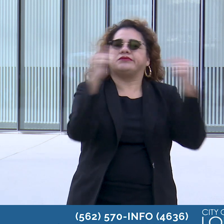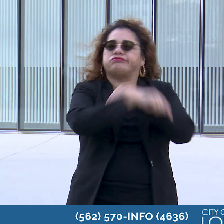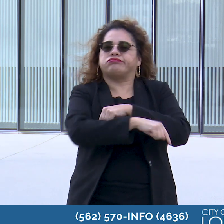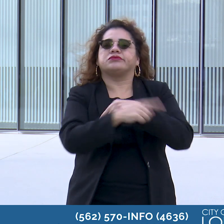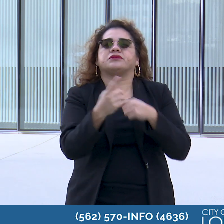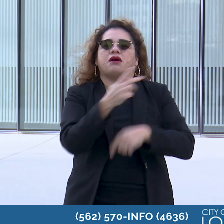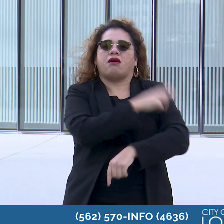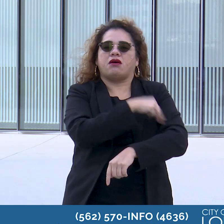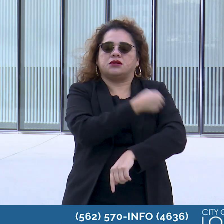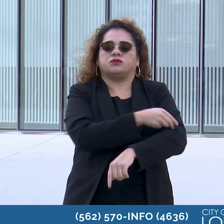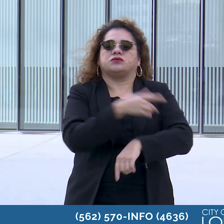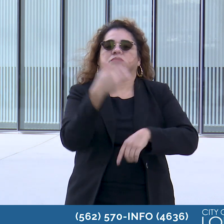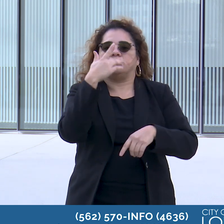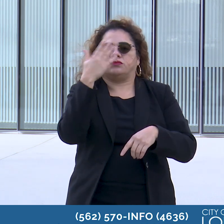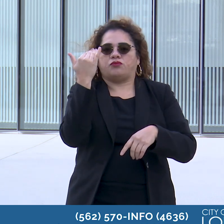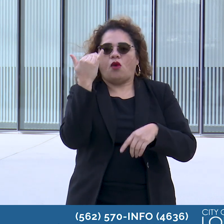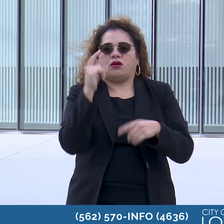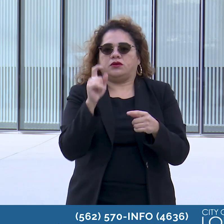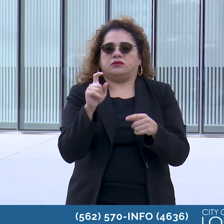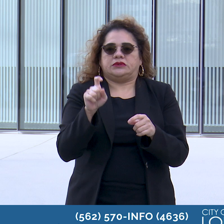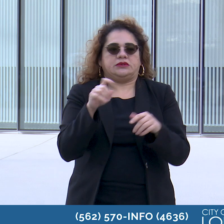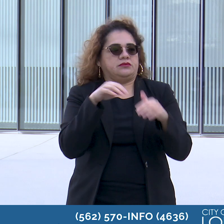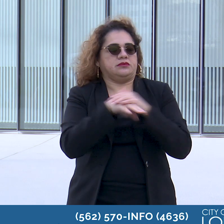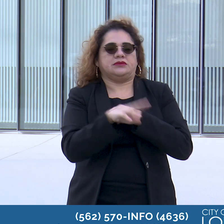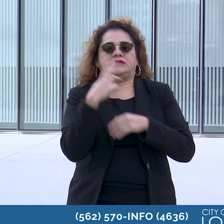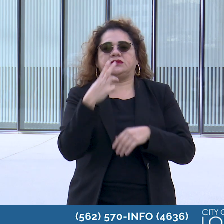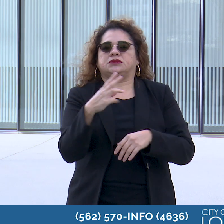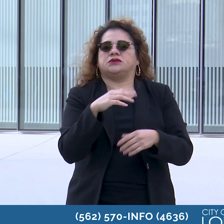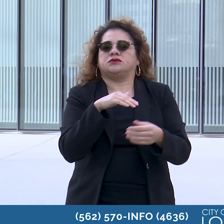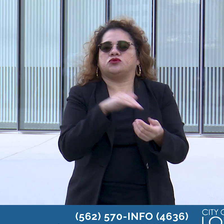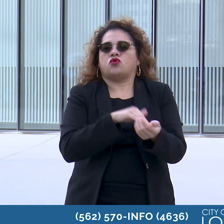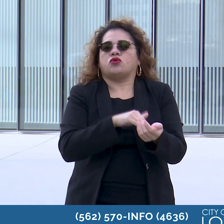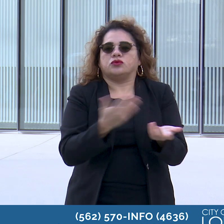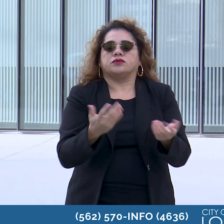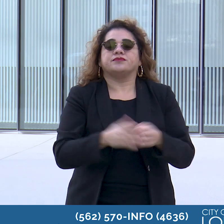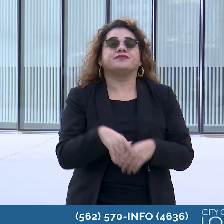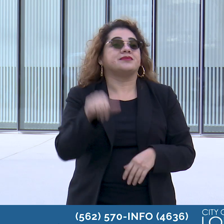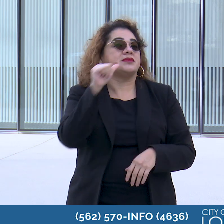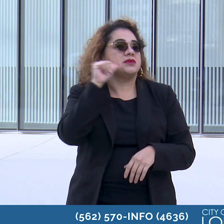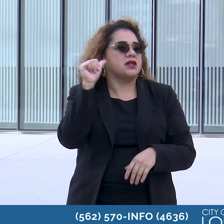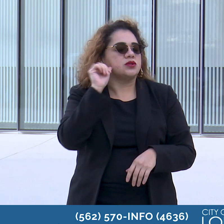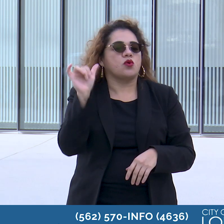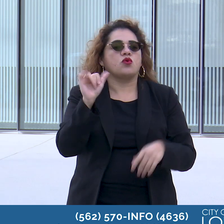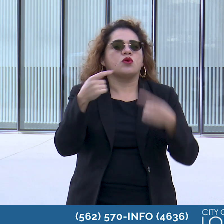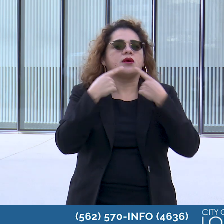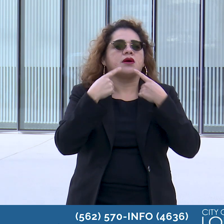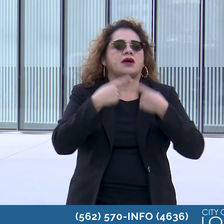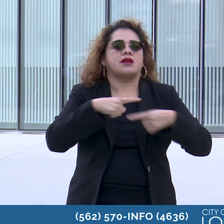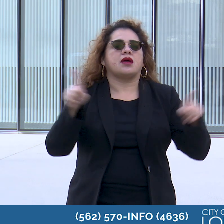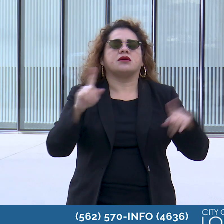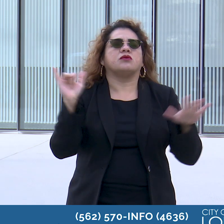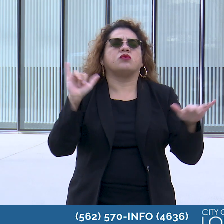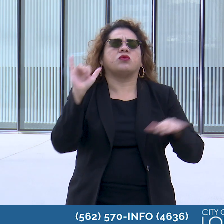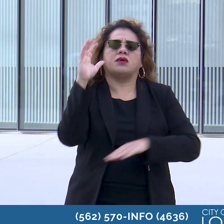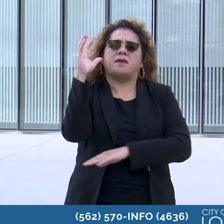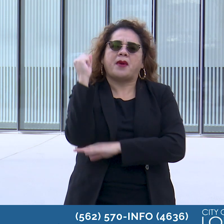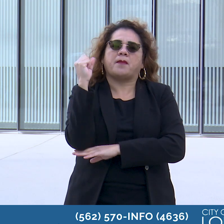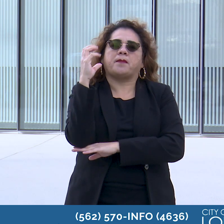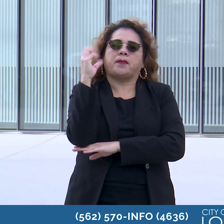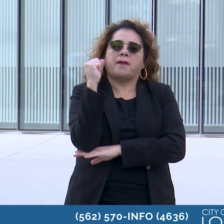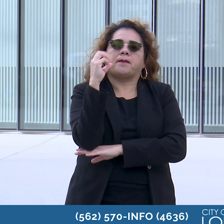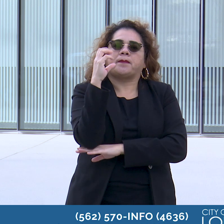I will also note that yesterday it was announced that we are hitting record numbers of daily